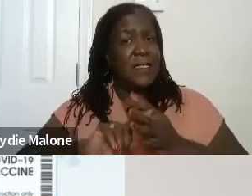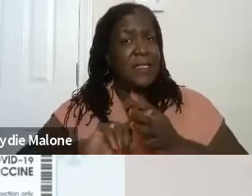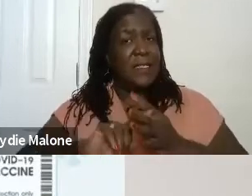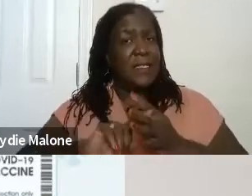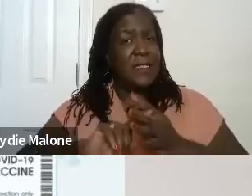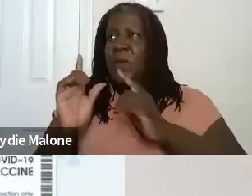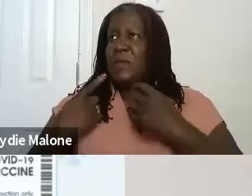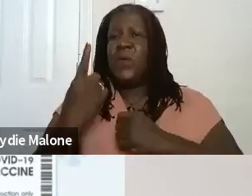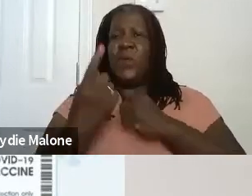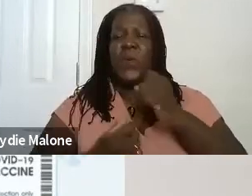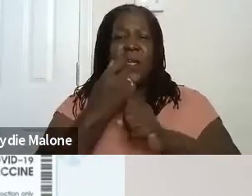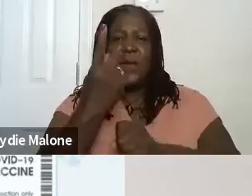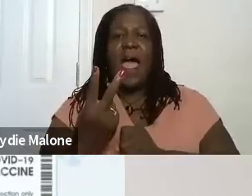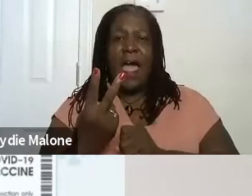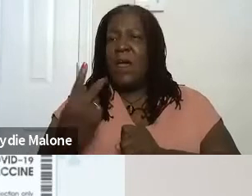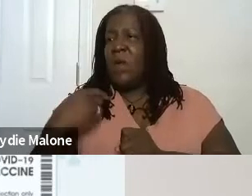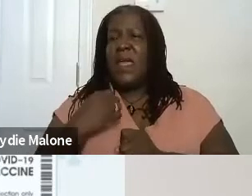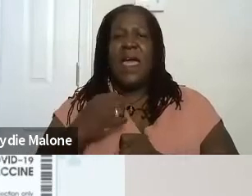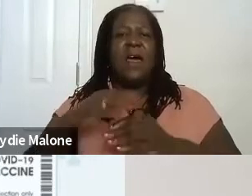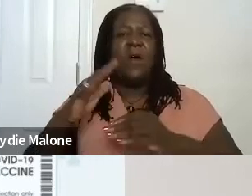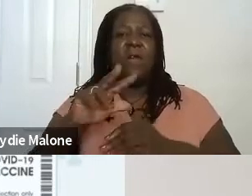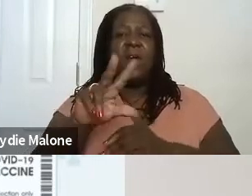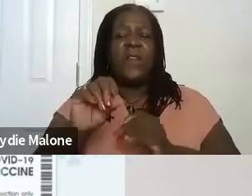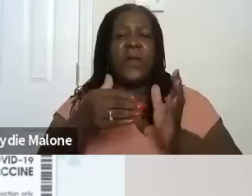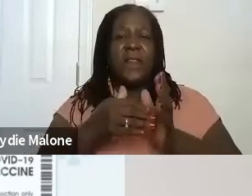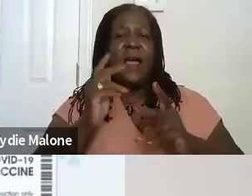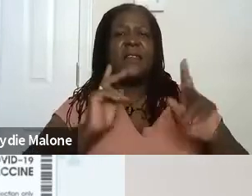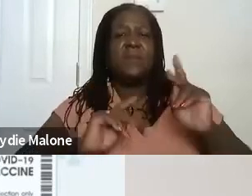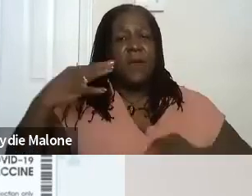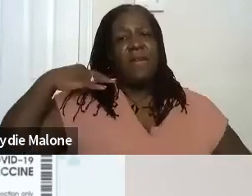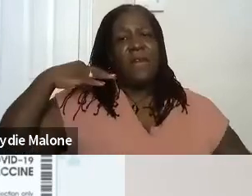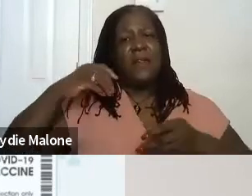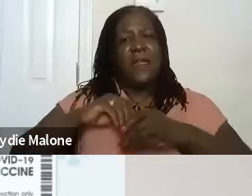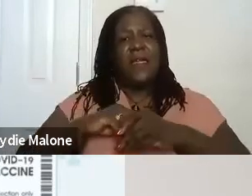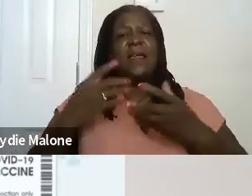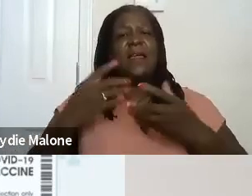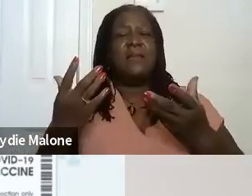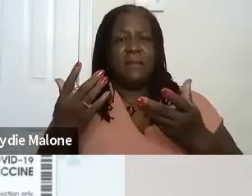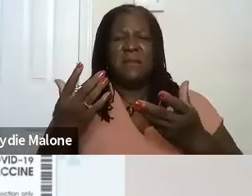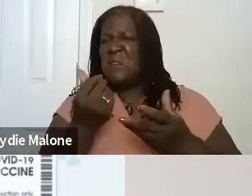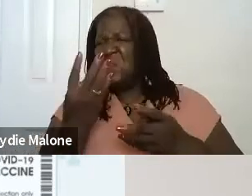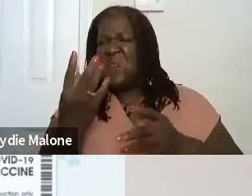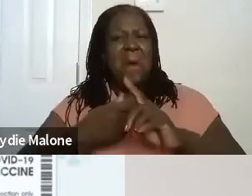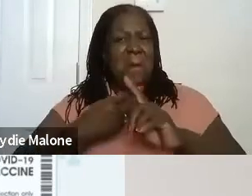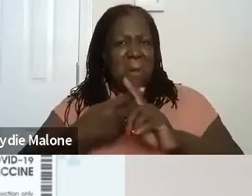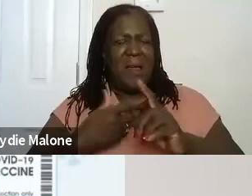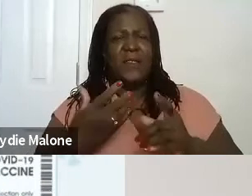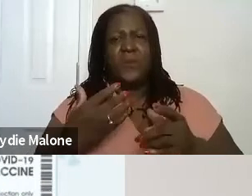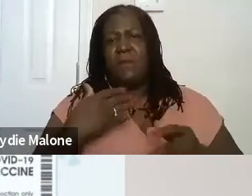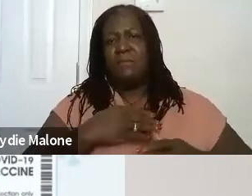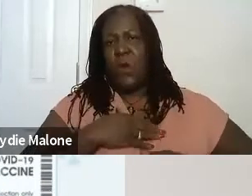volunteer. Within a few months to trial the vaccines. The CDC has used its rigorous methods